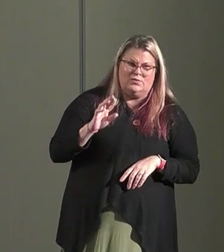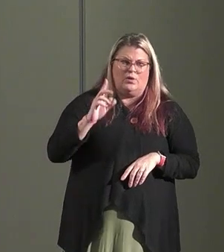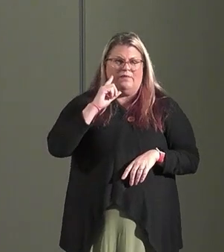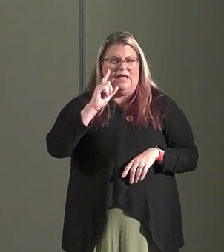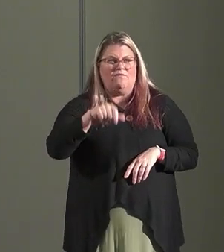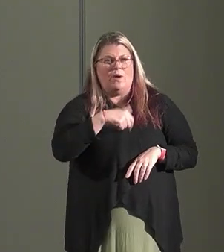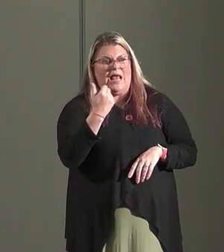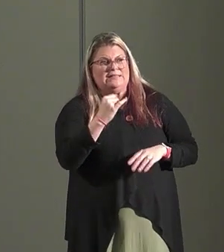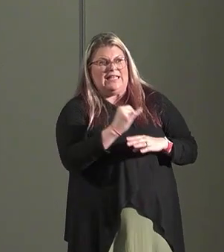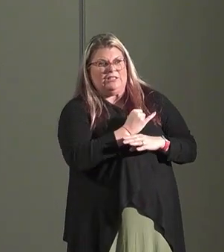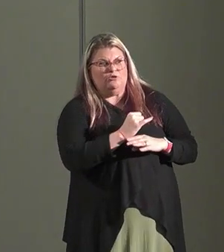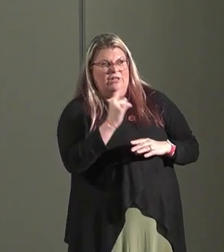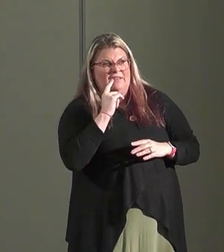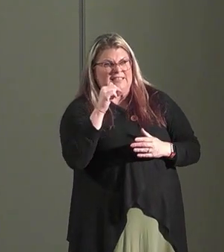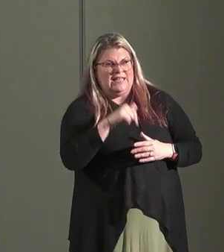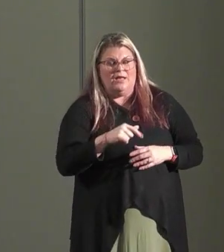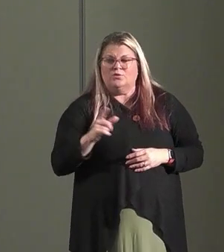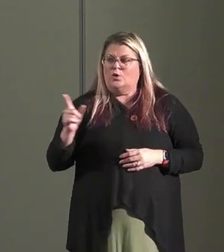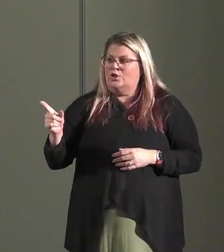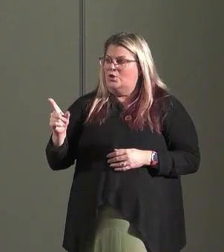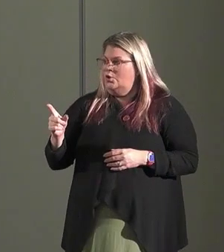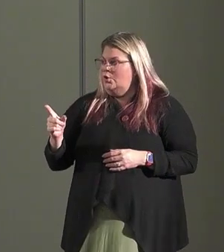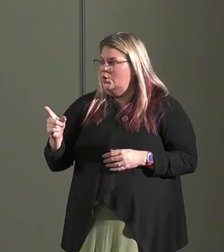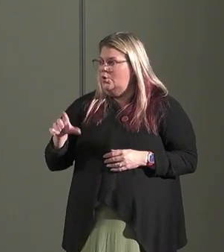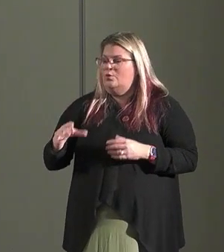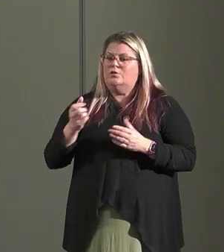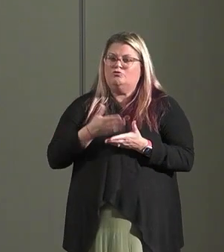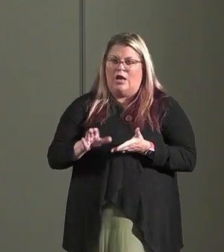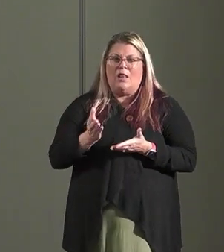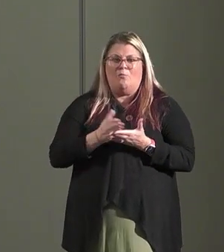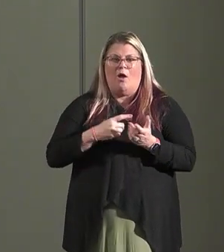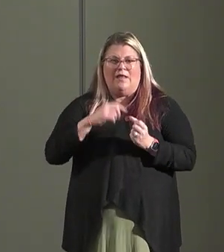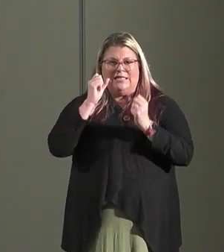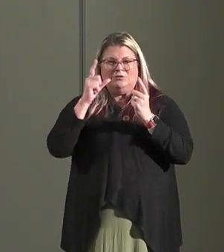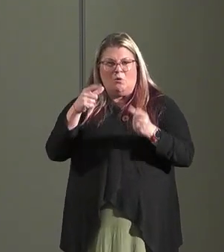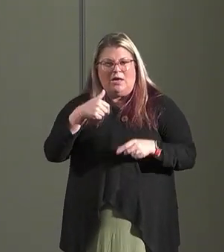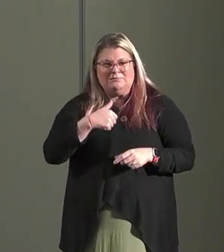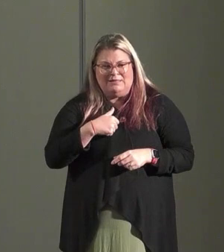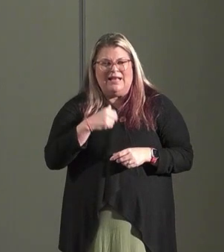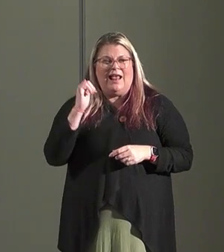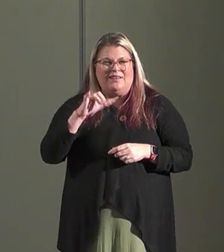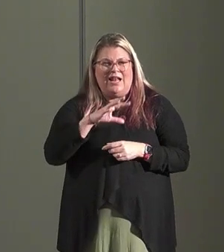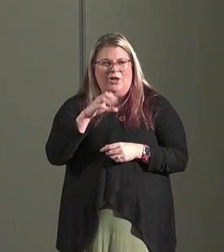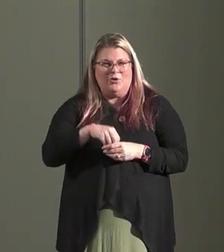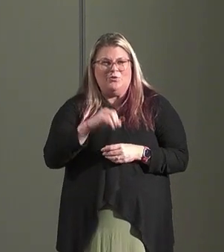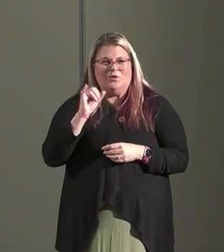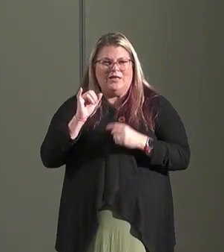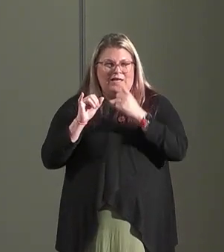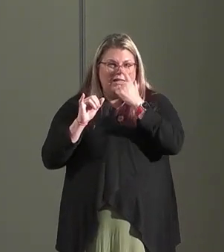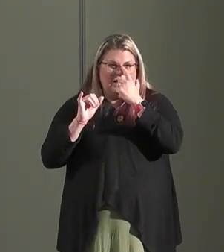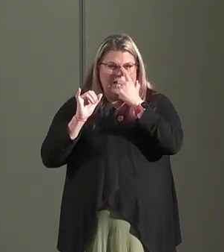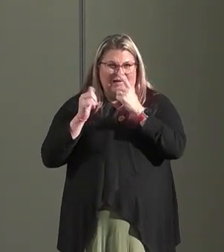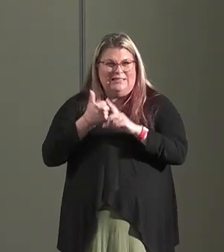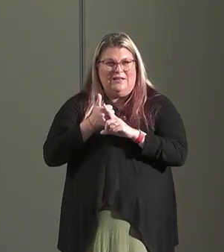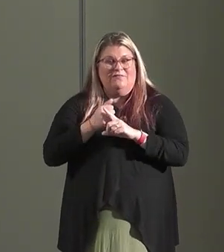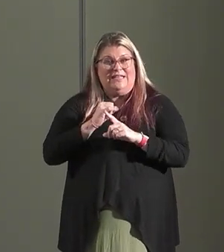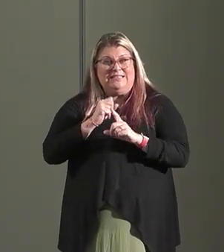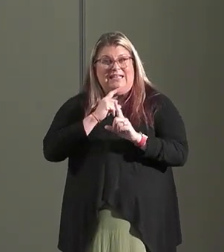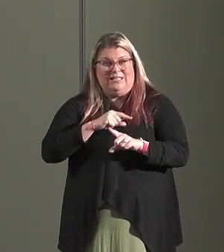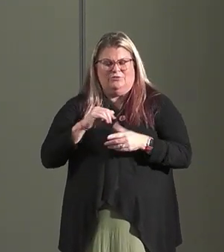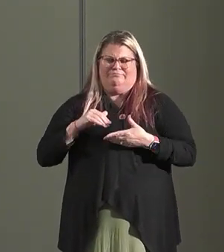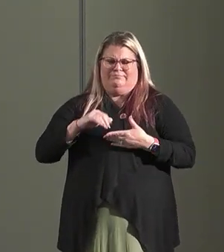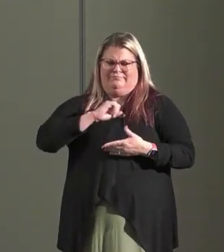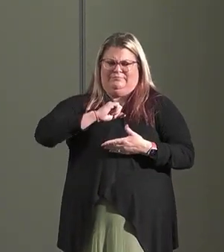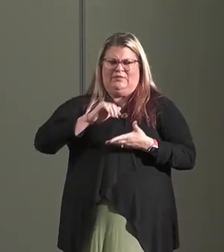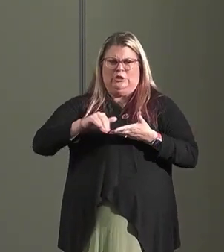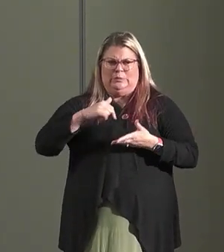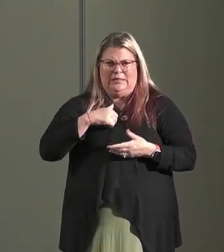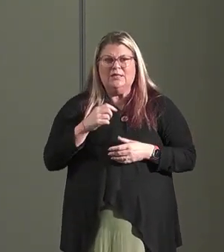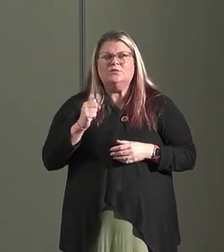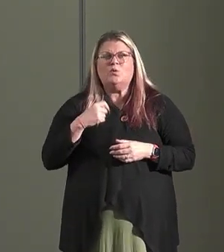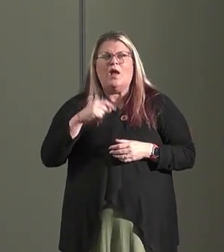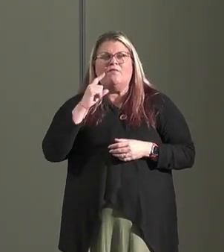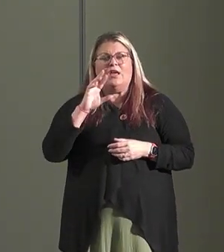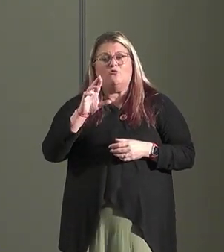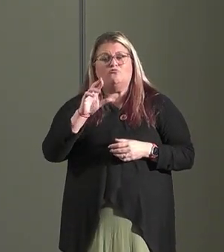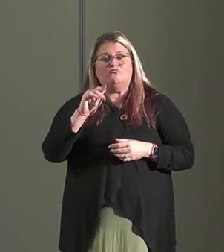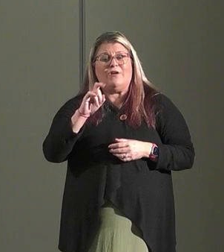You took out the part that is surprising to me. I think the rate of increase we saw frankly